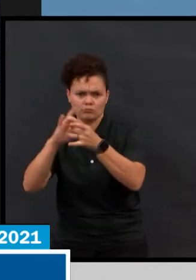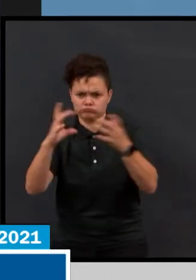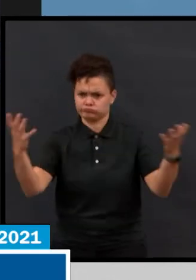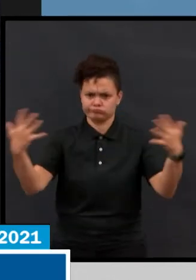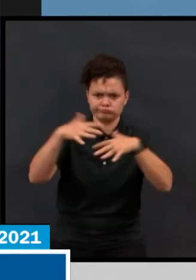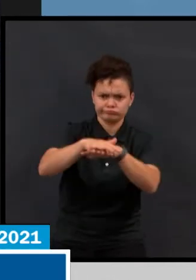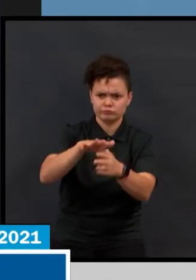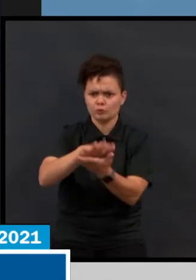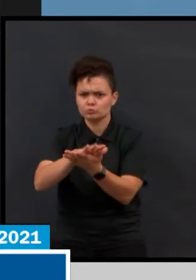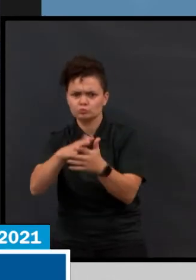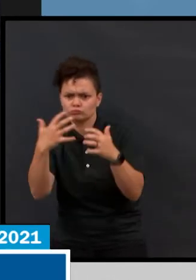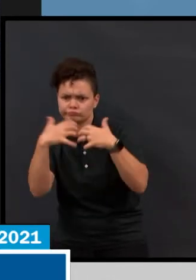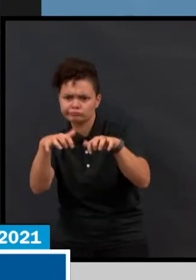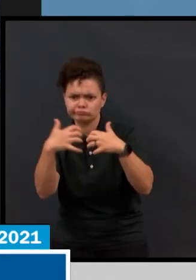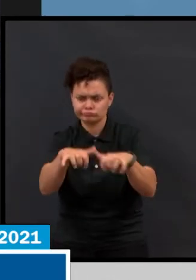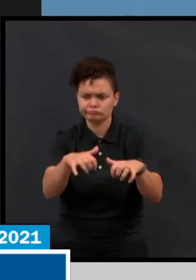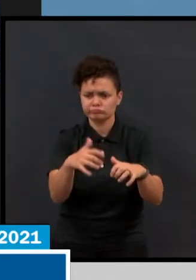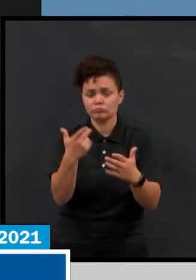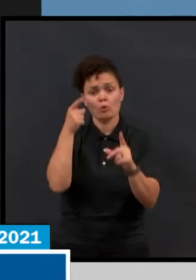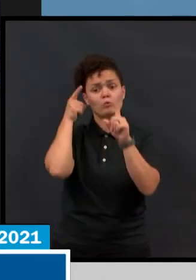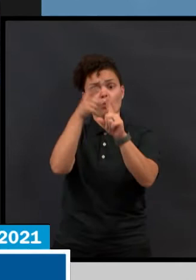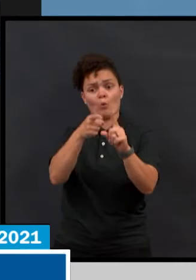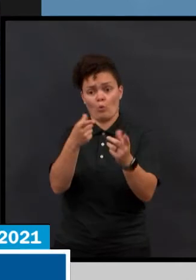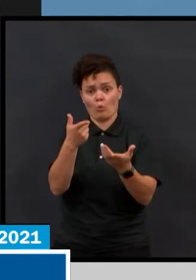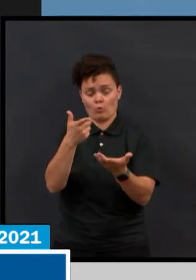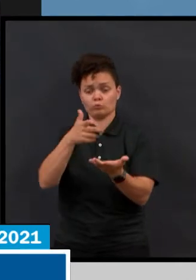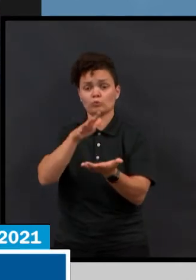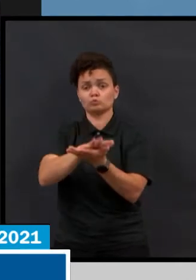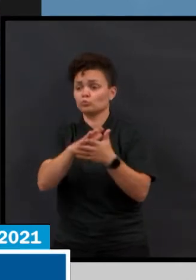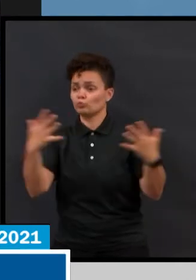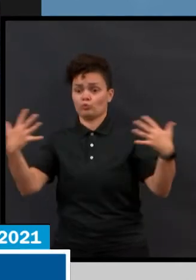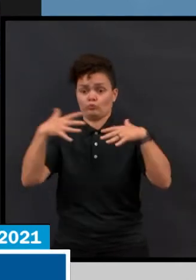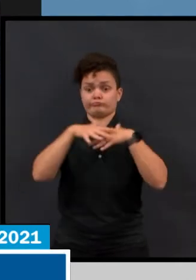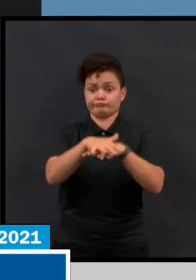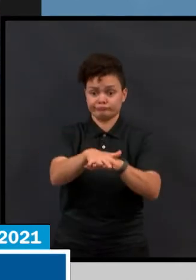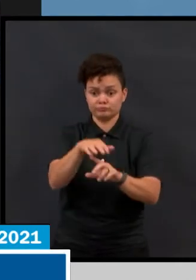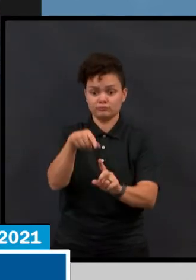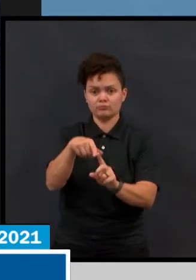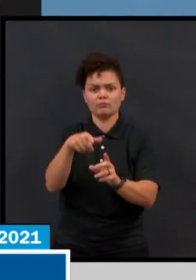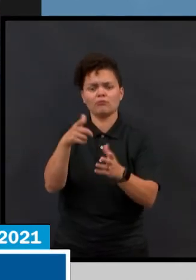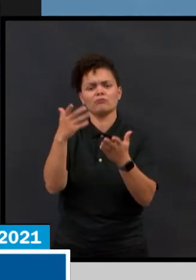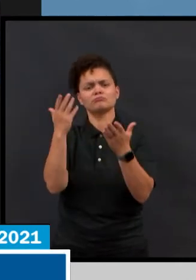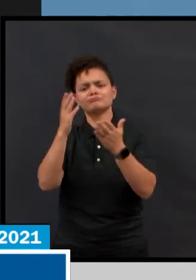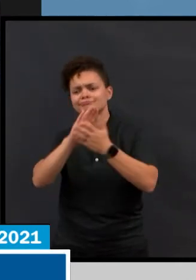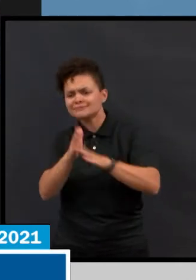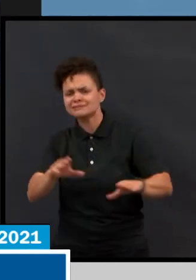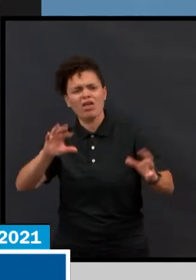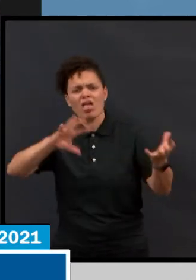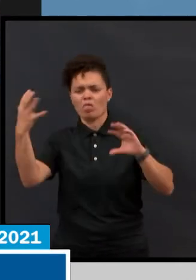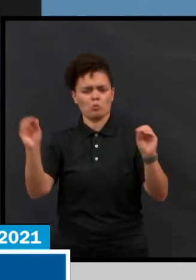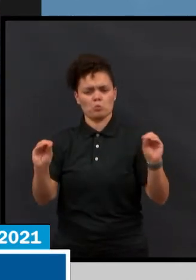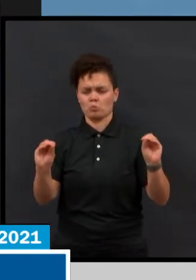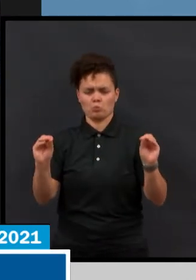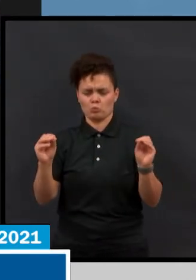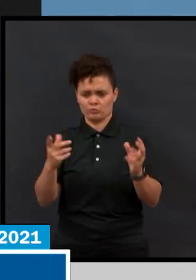many cities during that time it was not there was some buses that were set on fire there was also